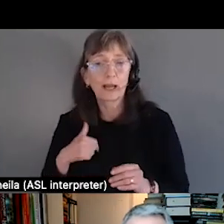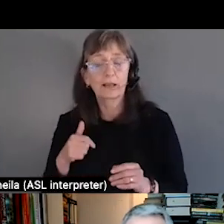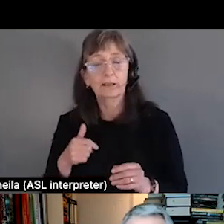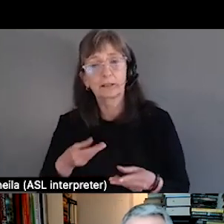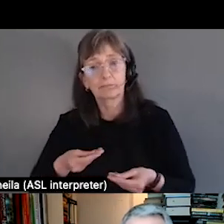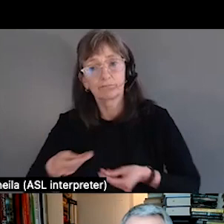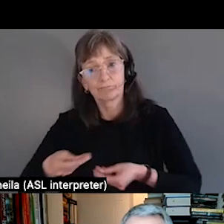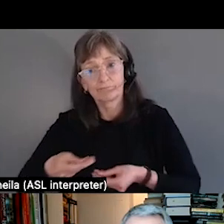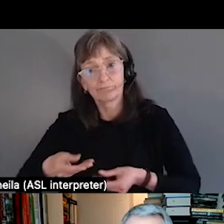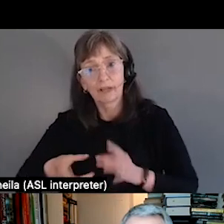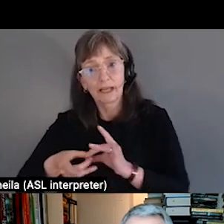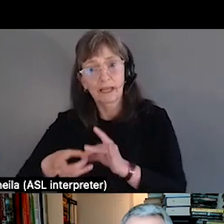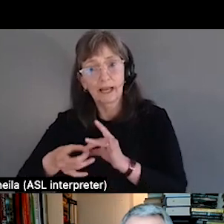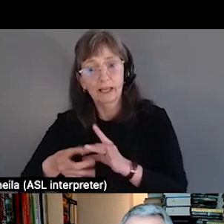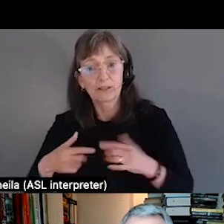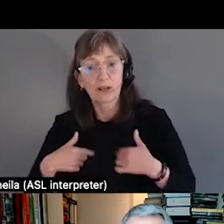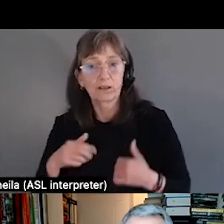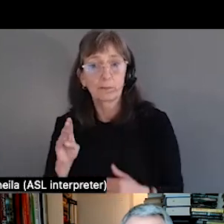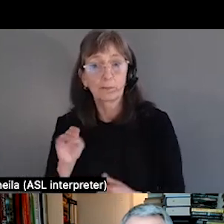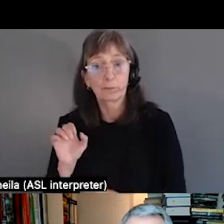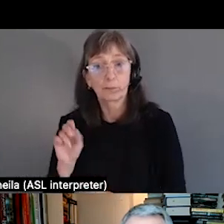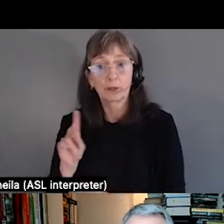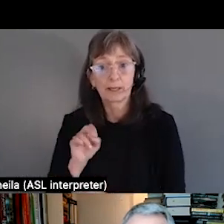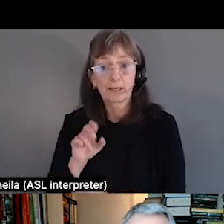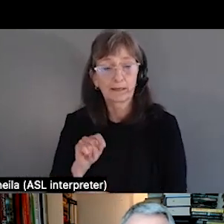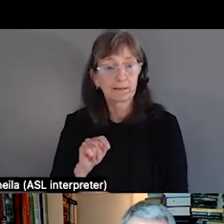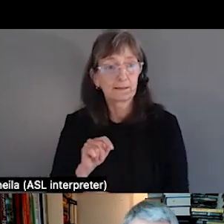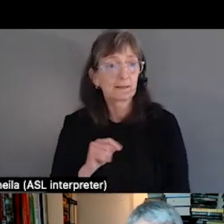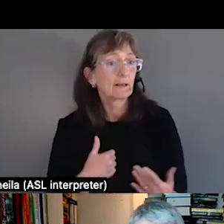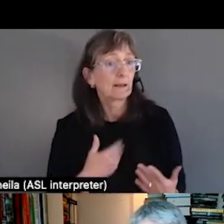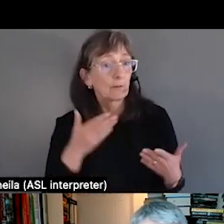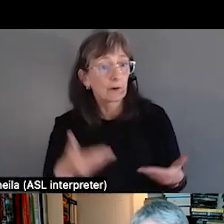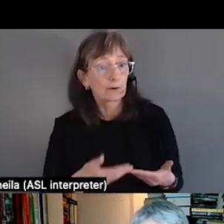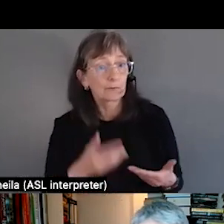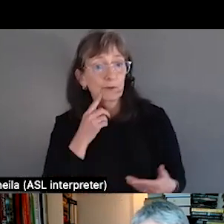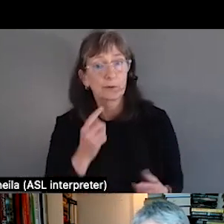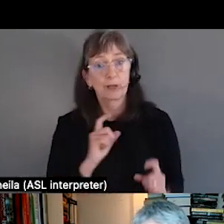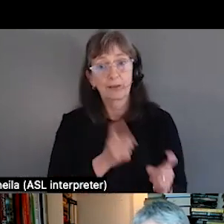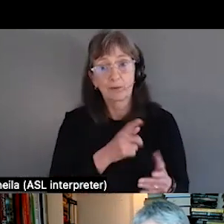"Give Them What They Need: A Case Study of What Retailers Can Accomplish with Good Metadata."